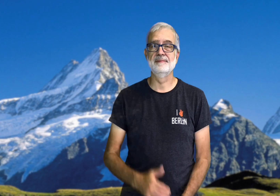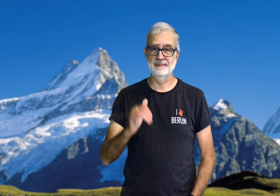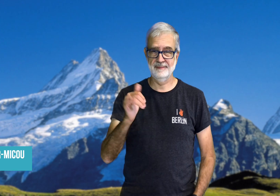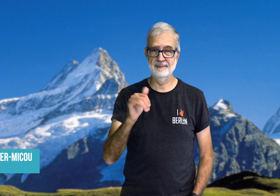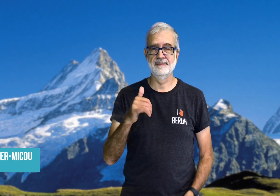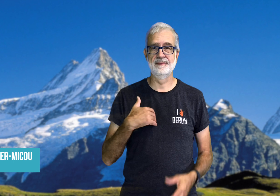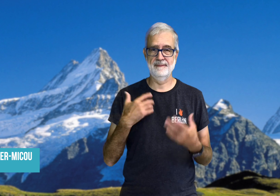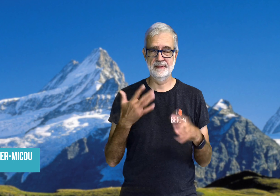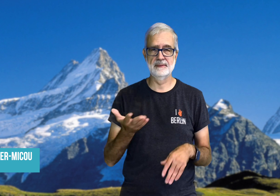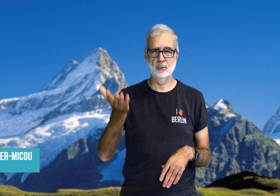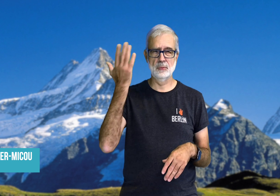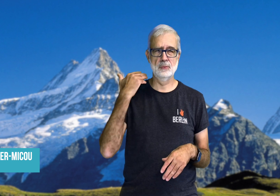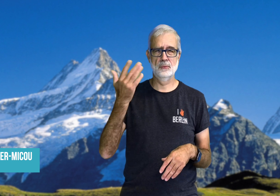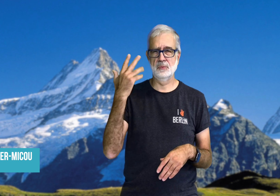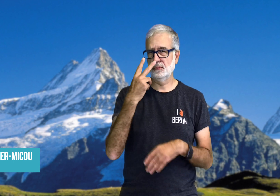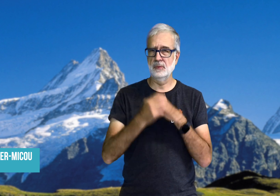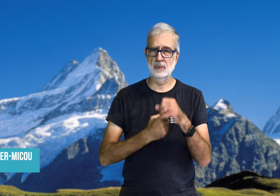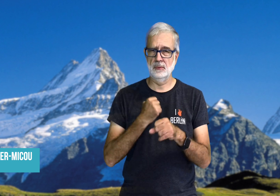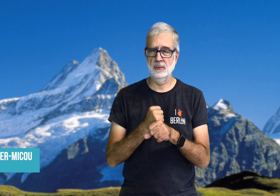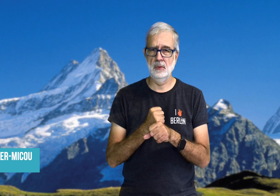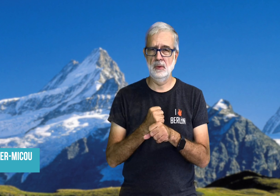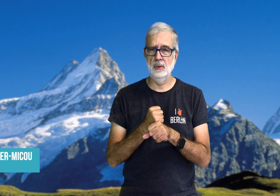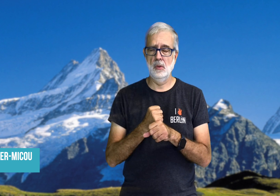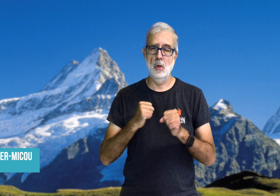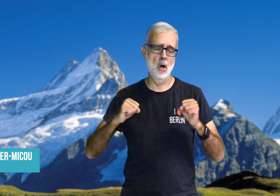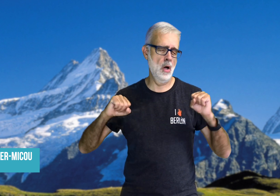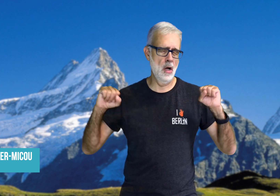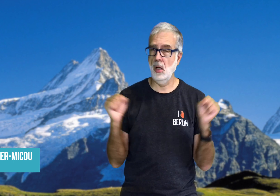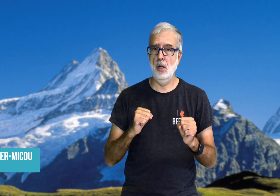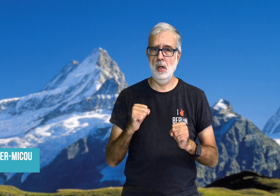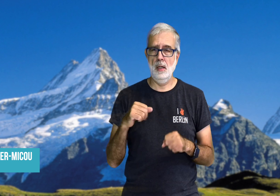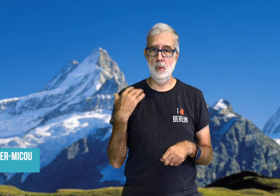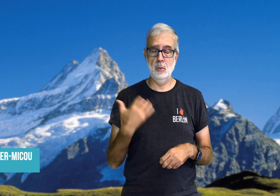Yes, two years ago, I visited a very cold place.